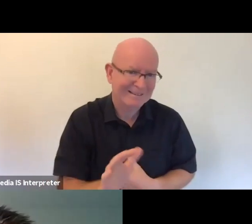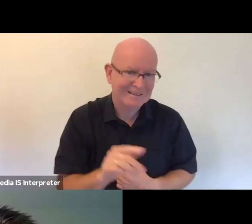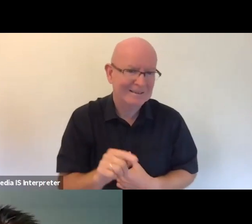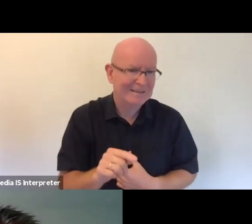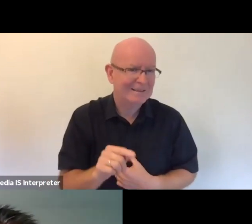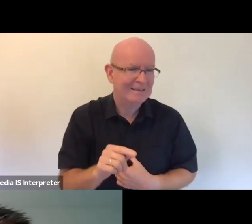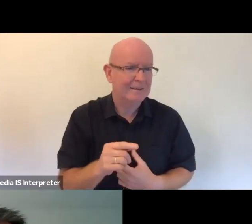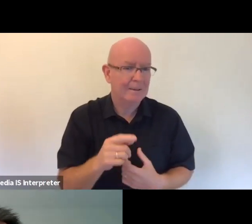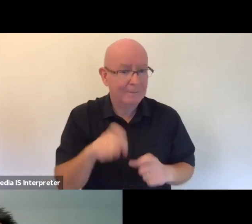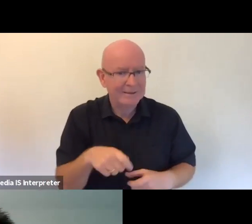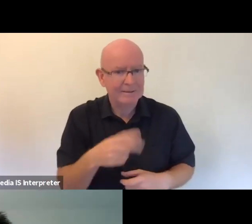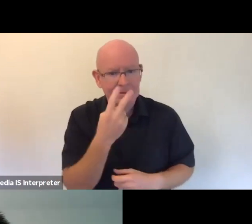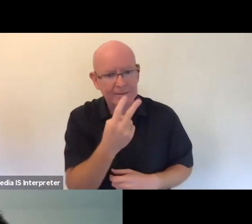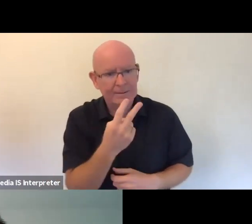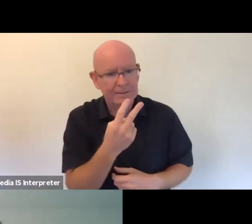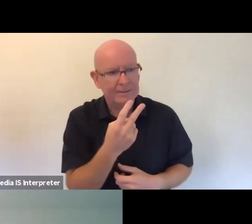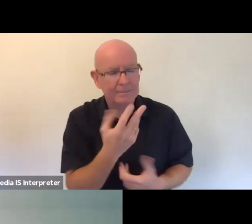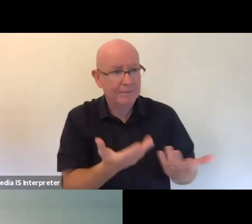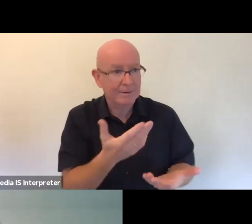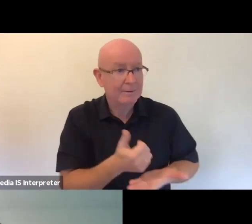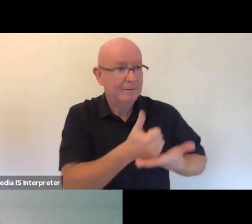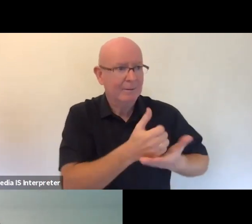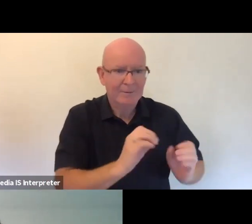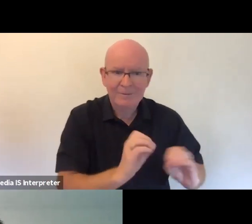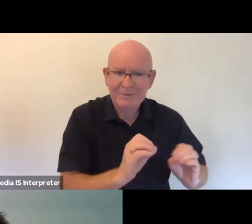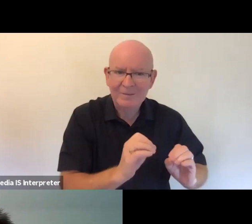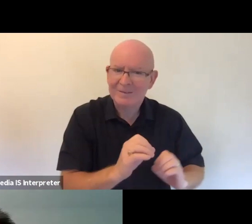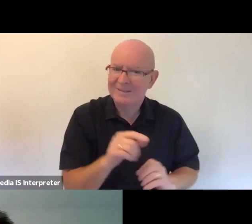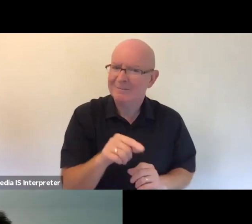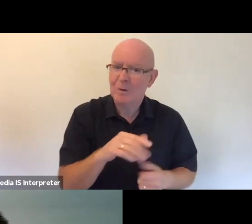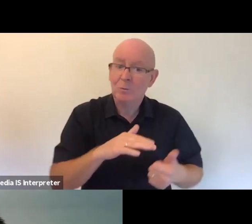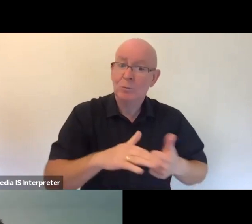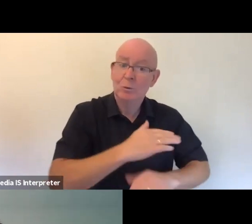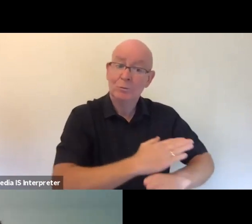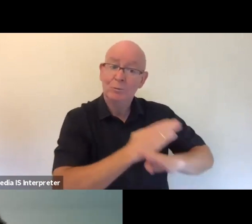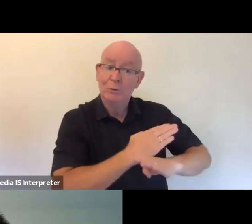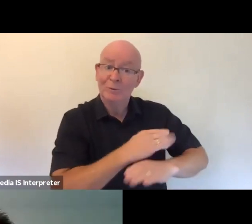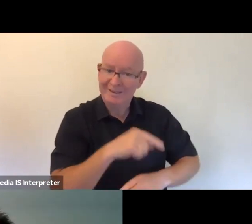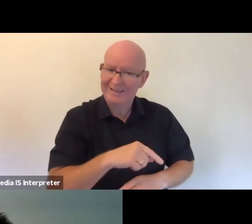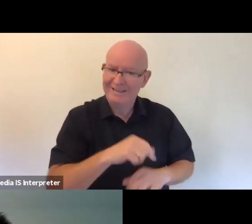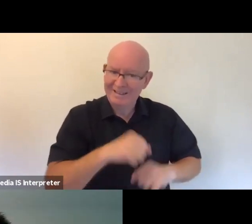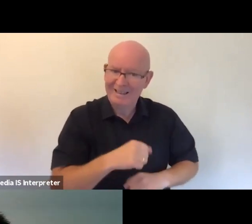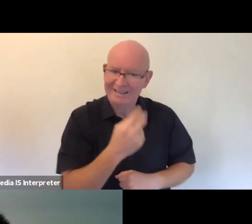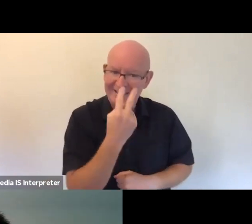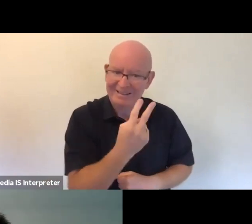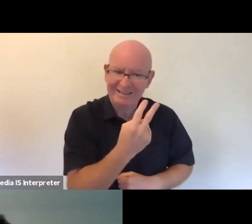community-based rehabilitation which are doing this kind of work, circle of support for persons with intellectual disabilities.